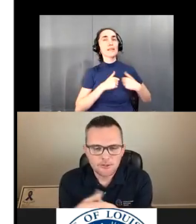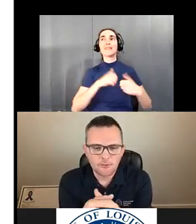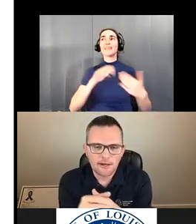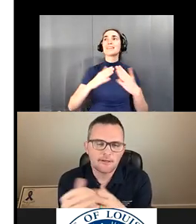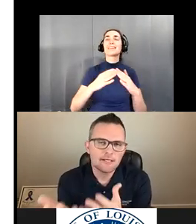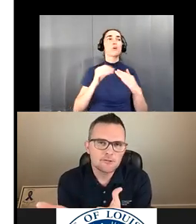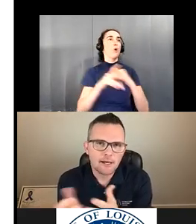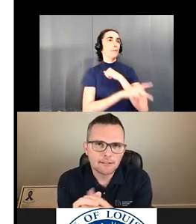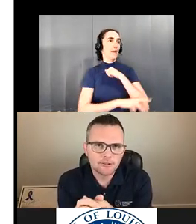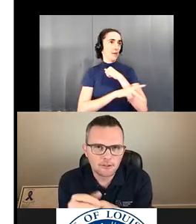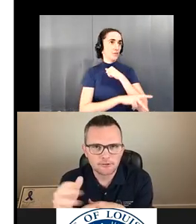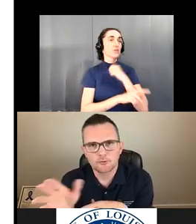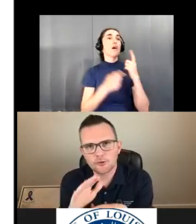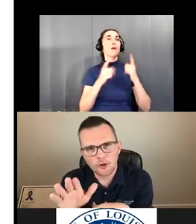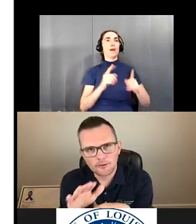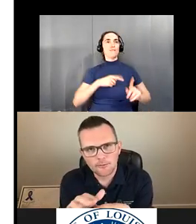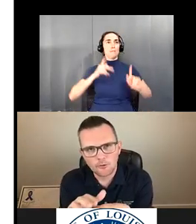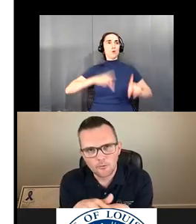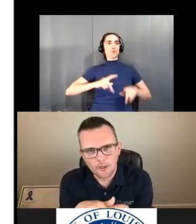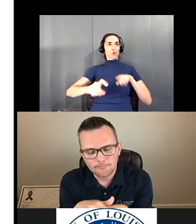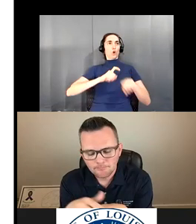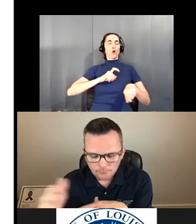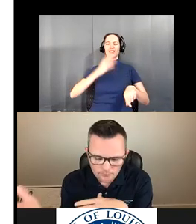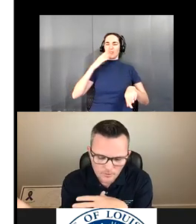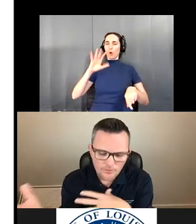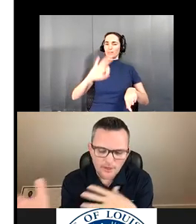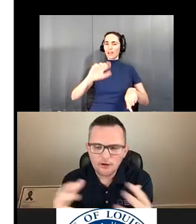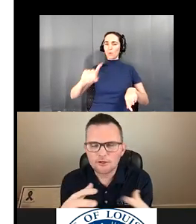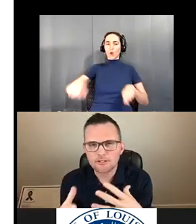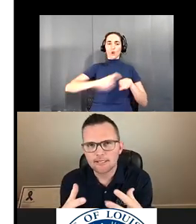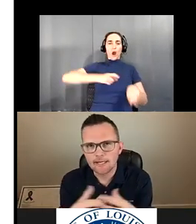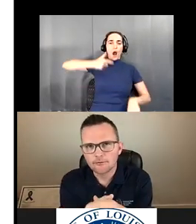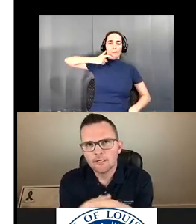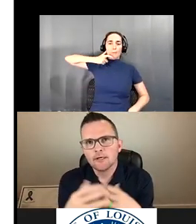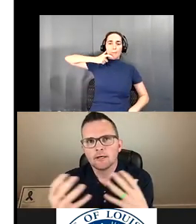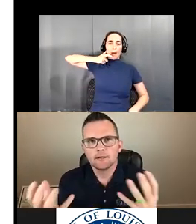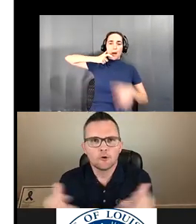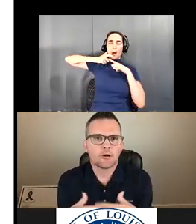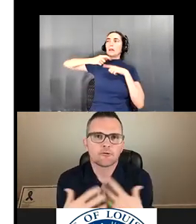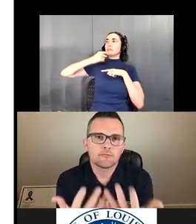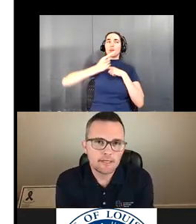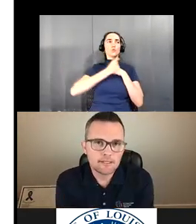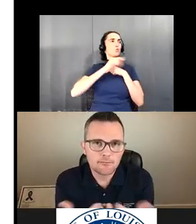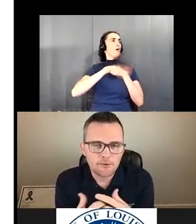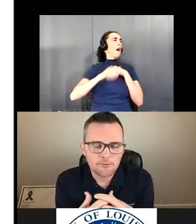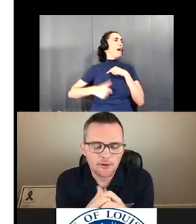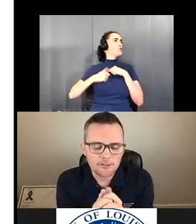that will have a dispatch. 15:41:57 So when you call 911. 15:42:00 They are going to send out. 15:42:01 Whomever needs to be responding to